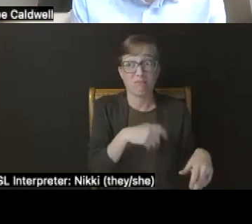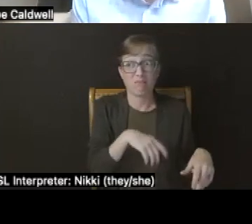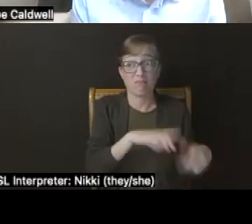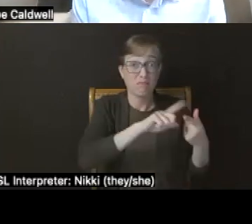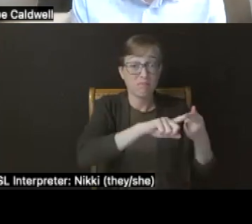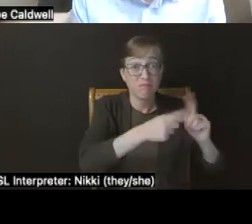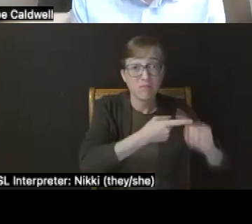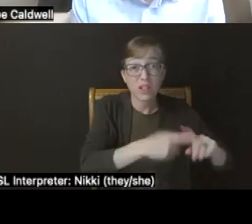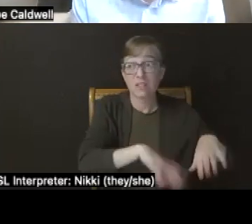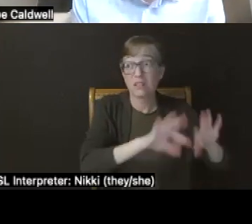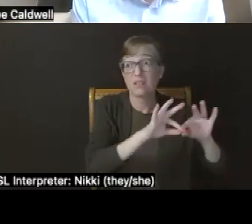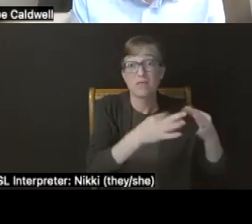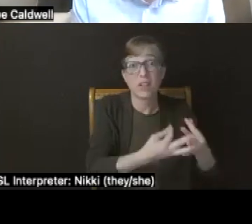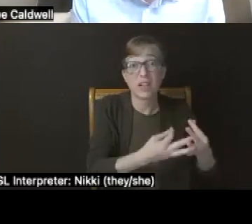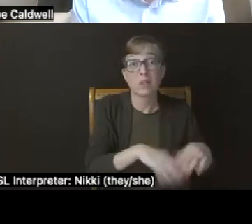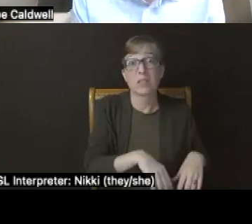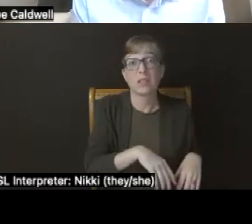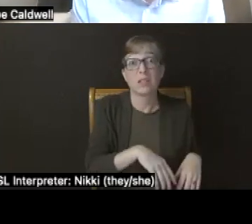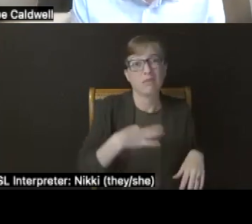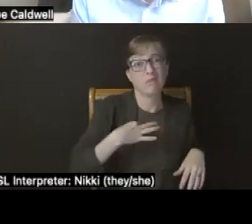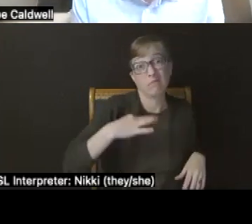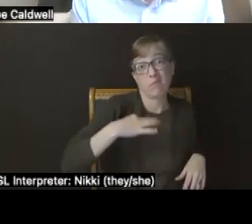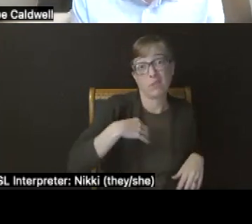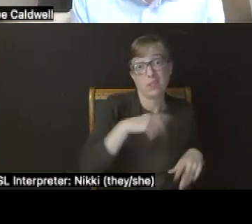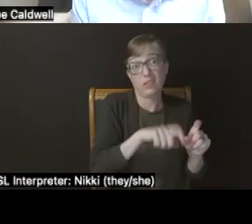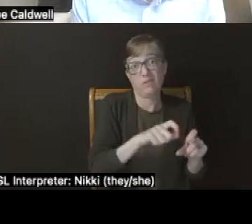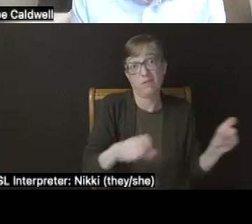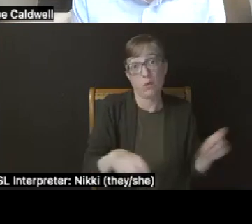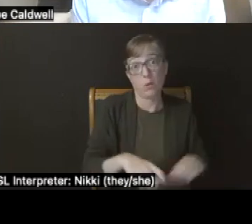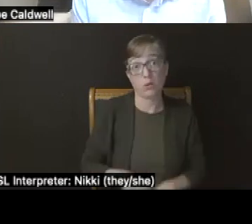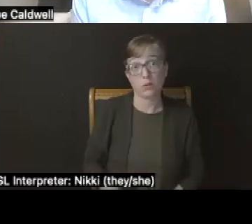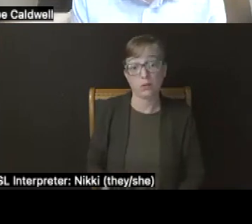the National Alliance for Caregiving and AARP indicates